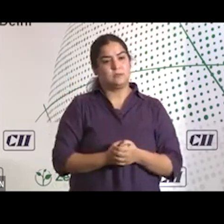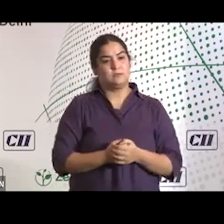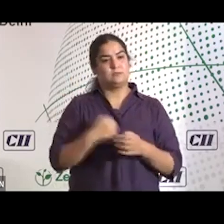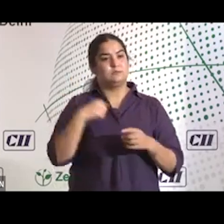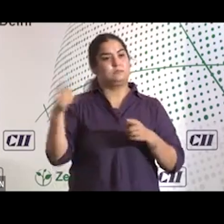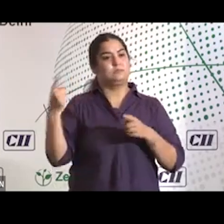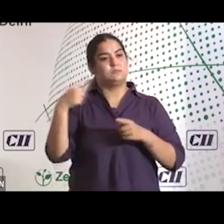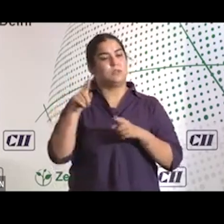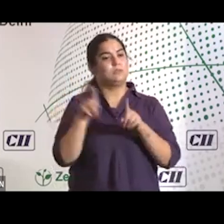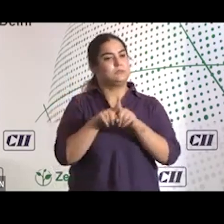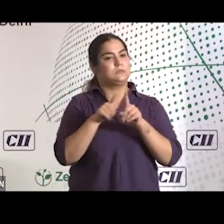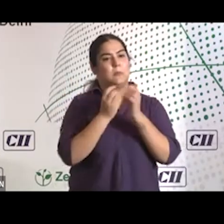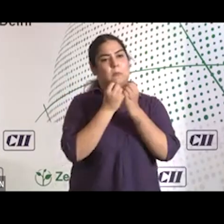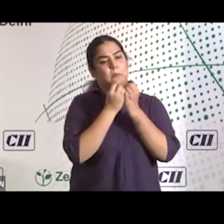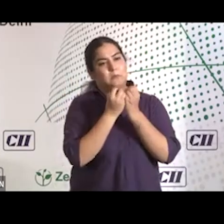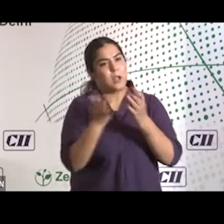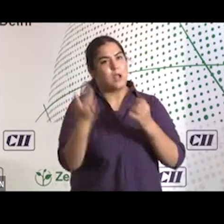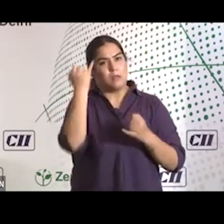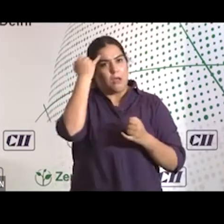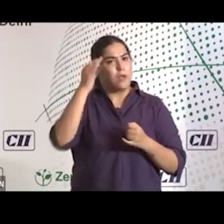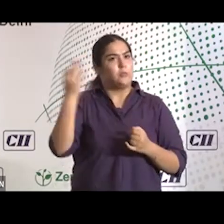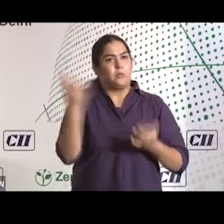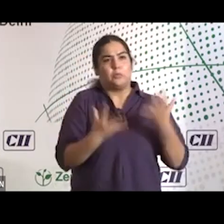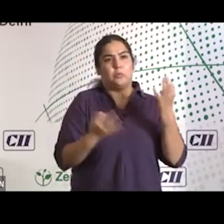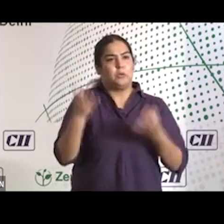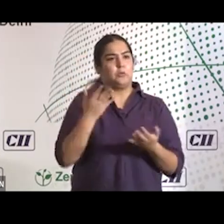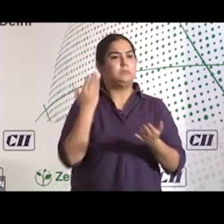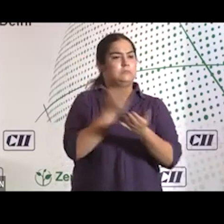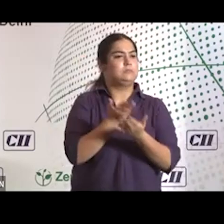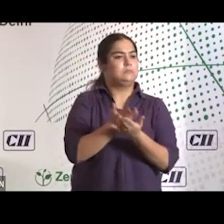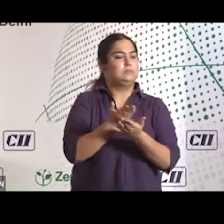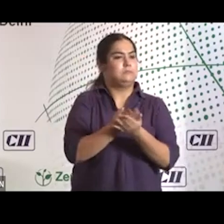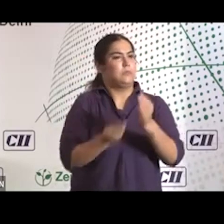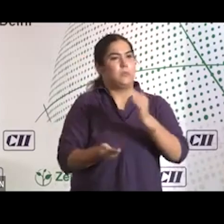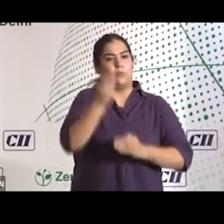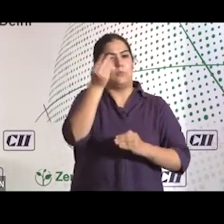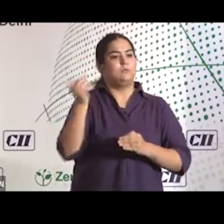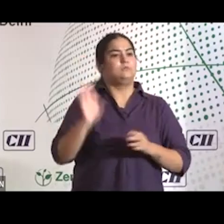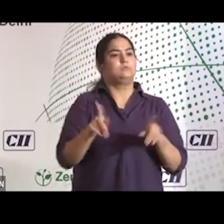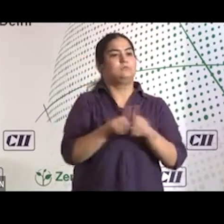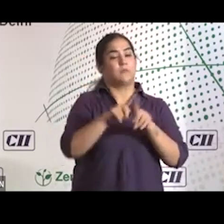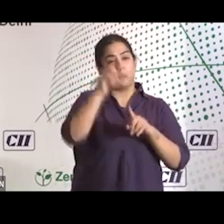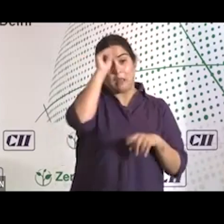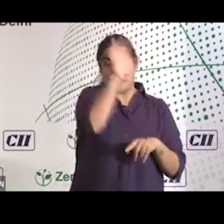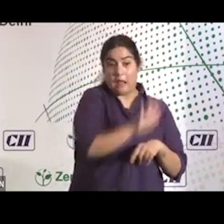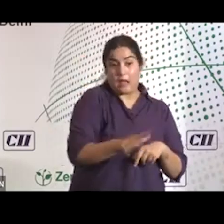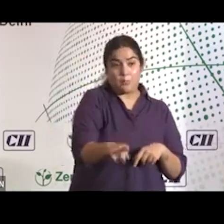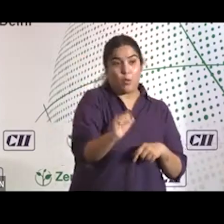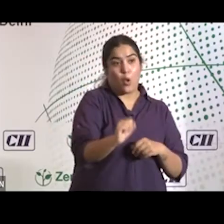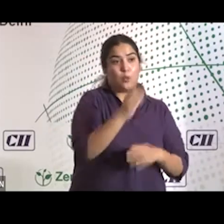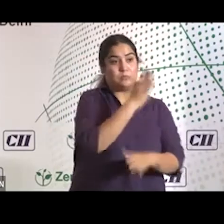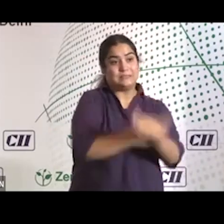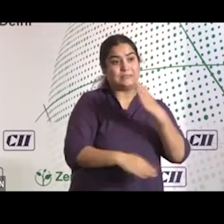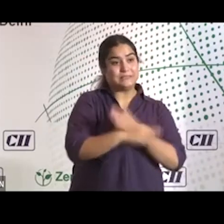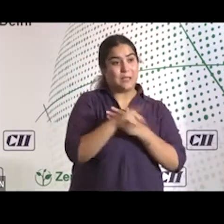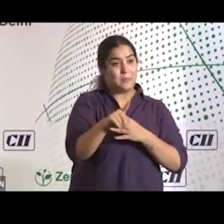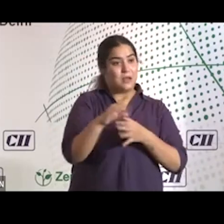lots of new innovative ideas to Indian disability sector